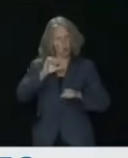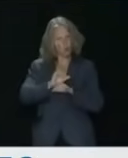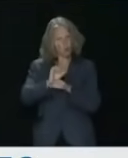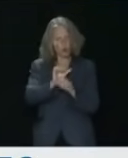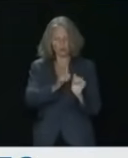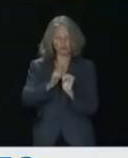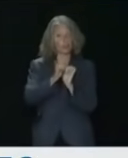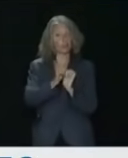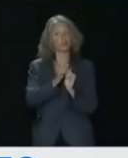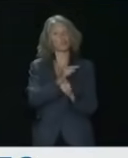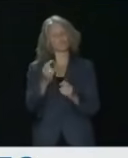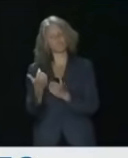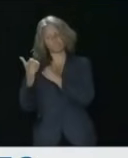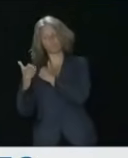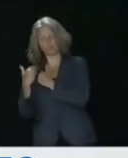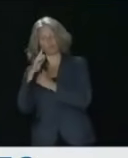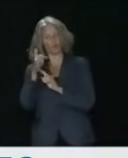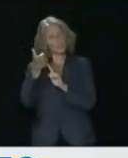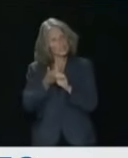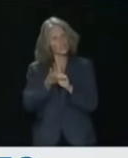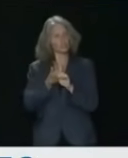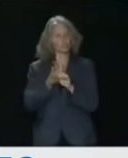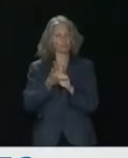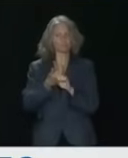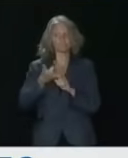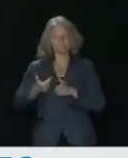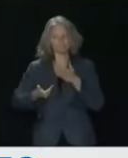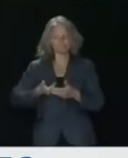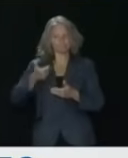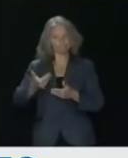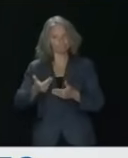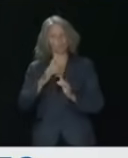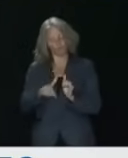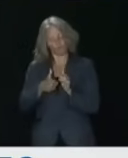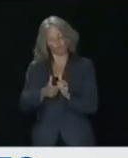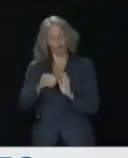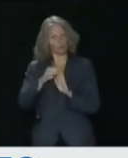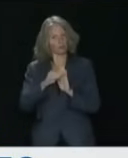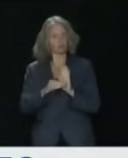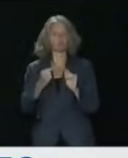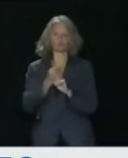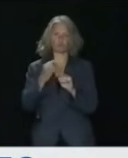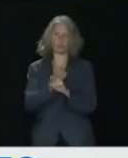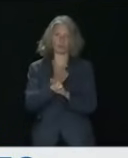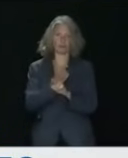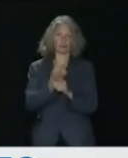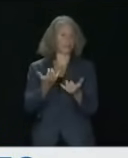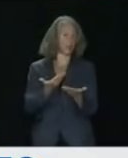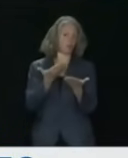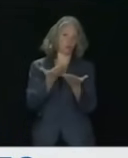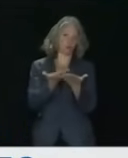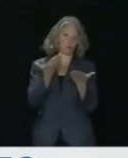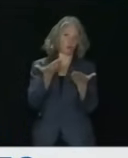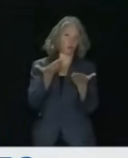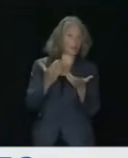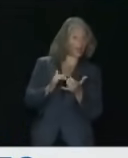HAVE ENCOUNTERED, AND STEPPED UP